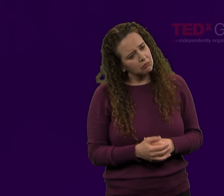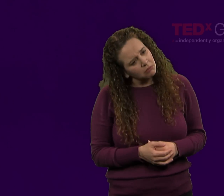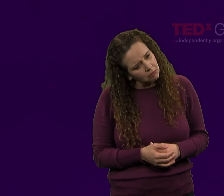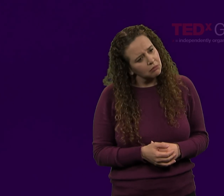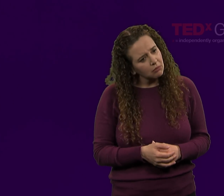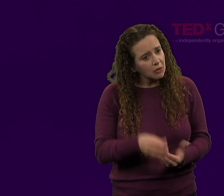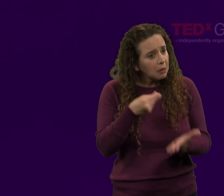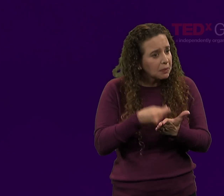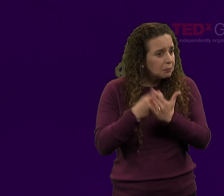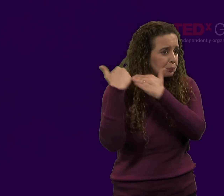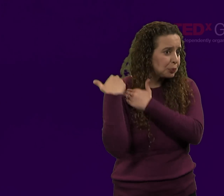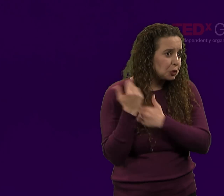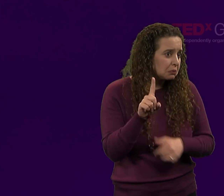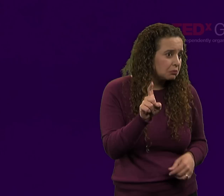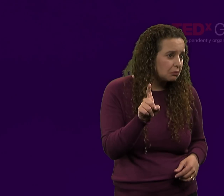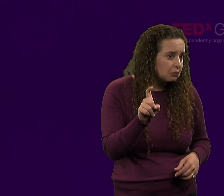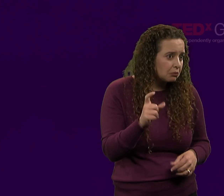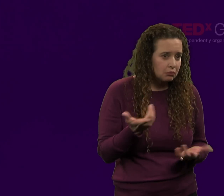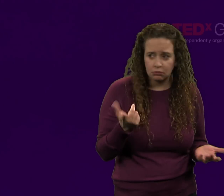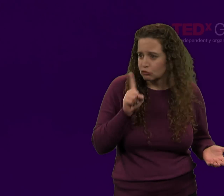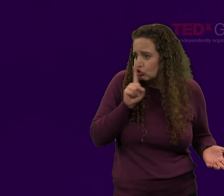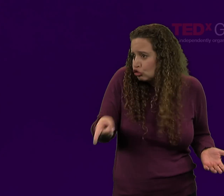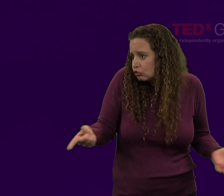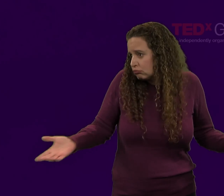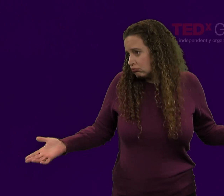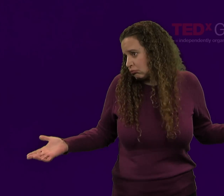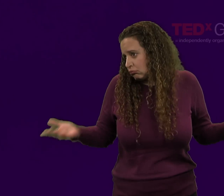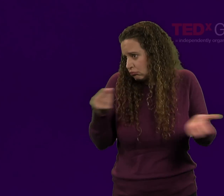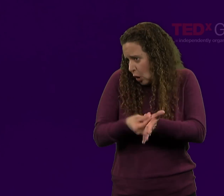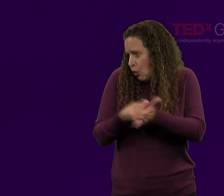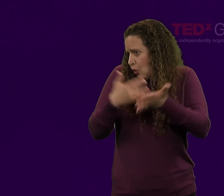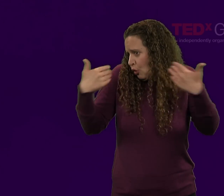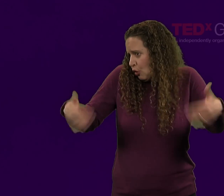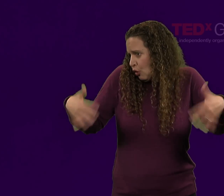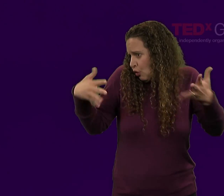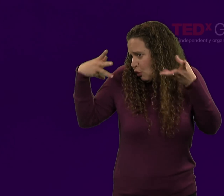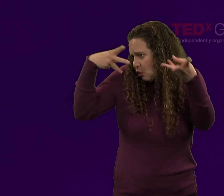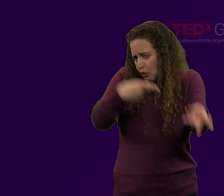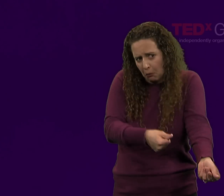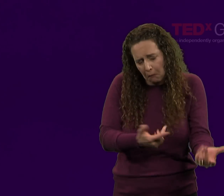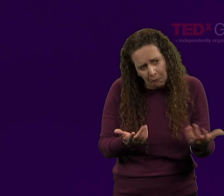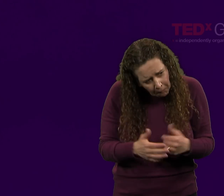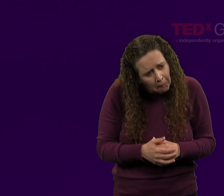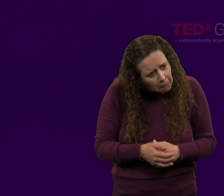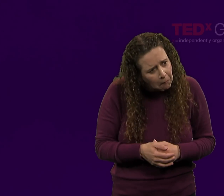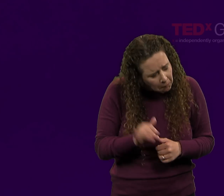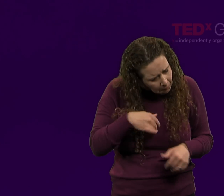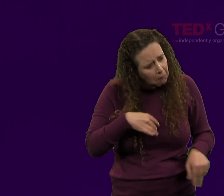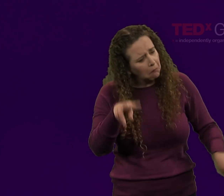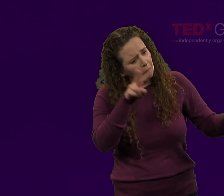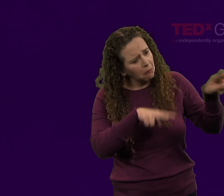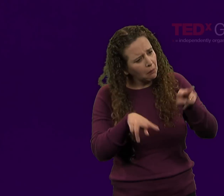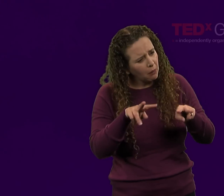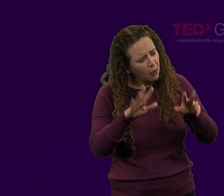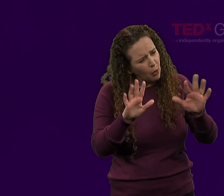So if you take a step back and hear that number, it certainly does seem as if we are an economic burden to society.